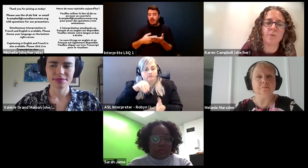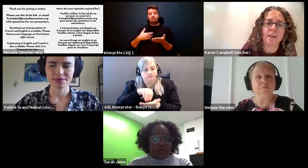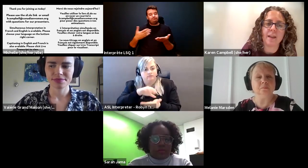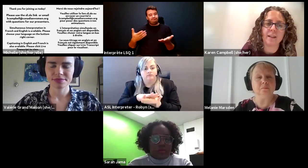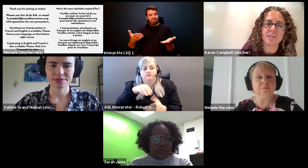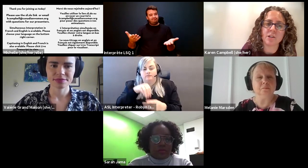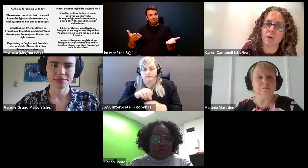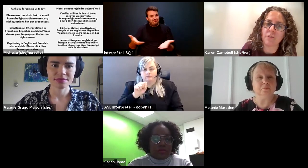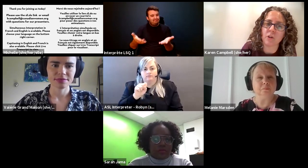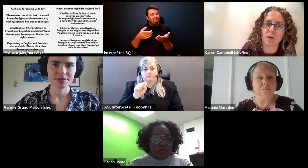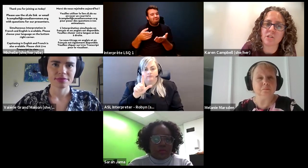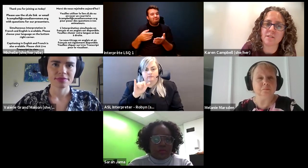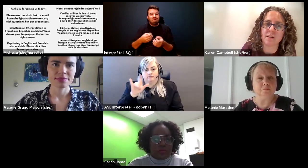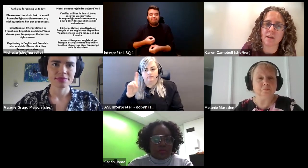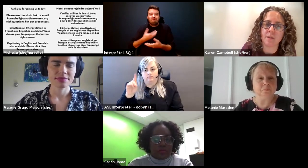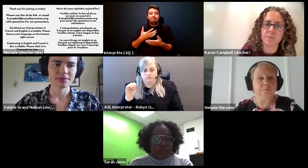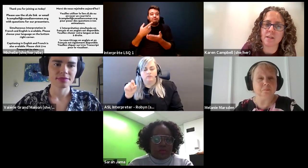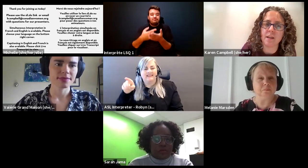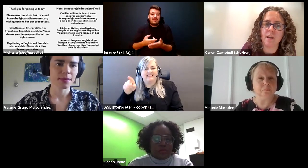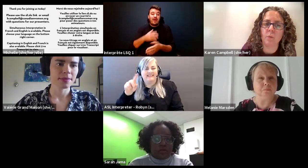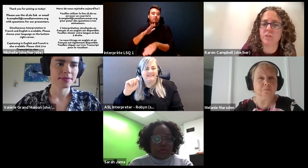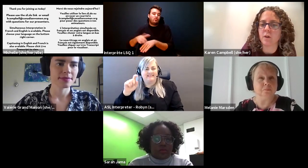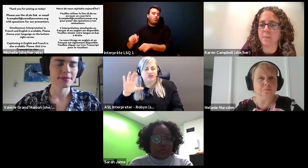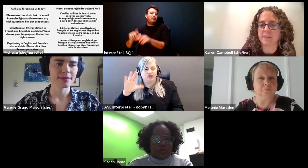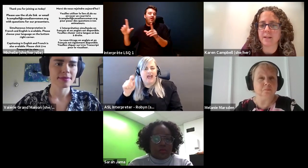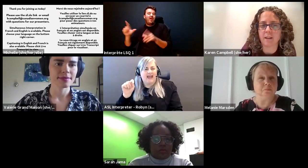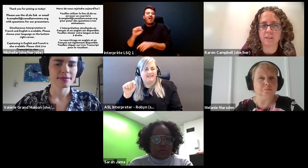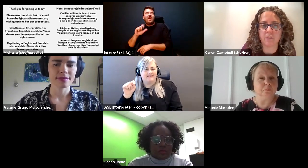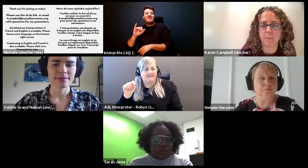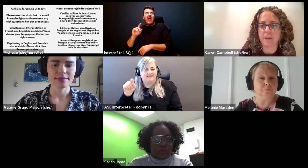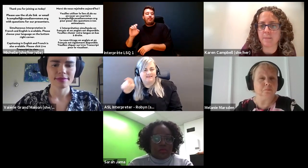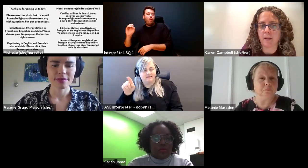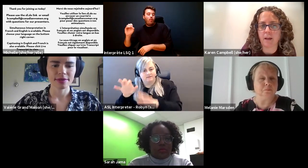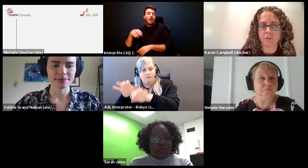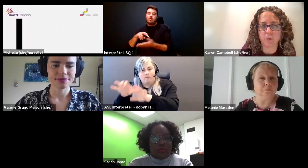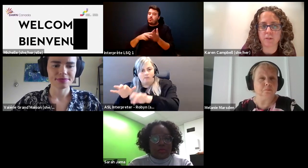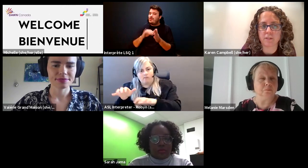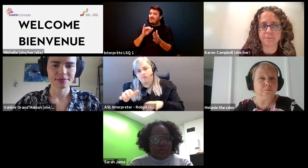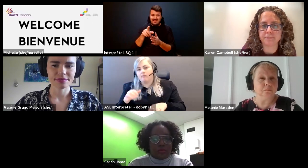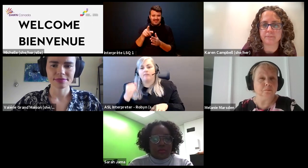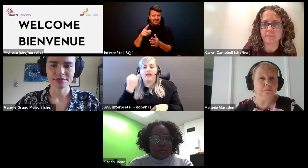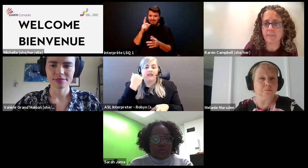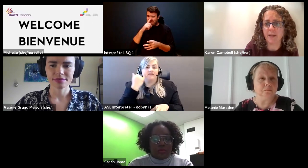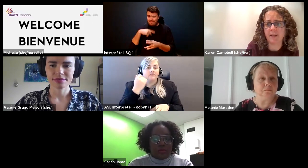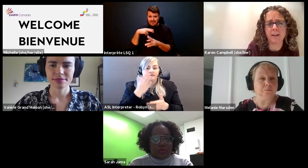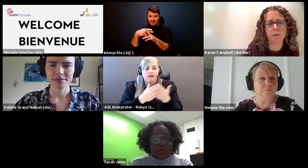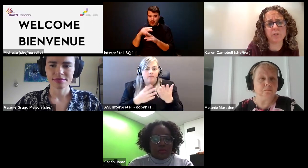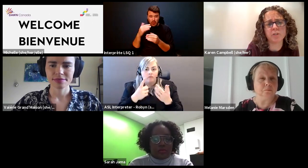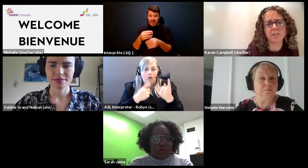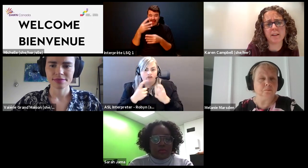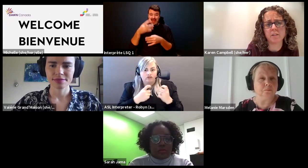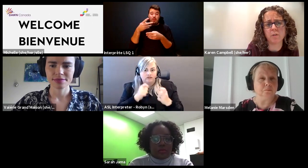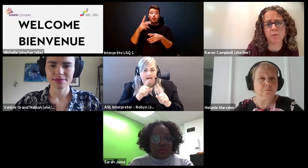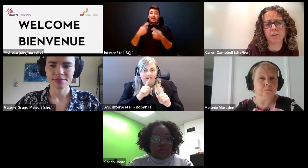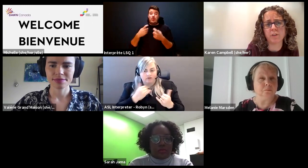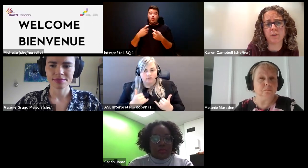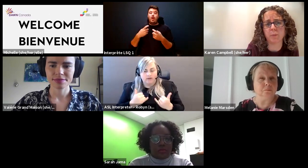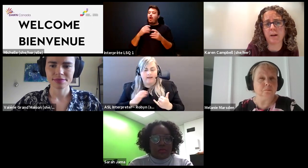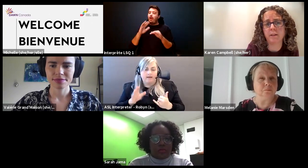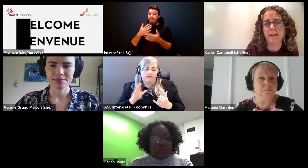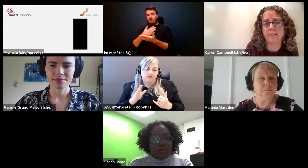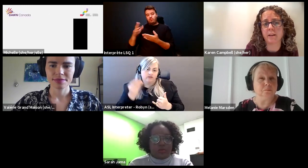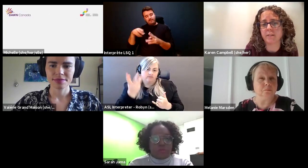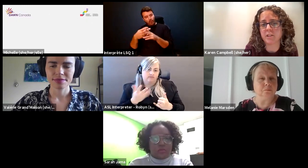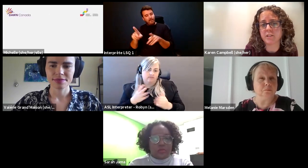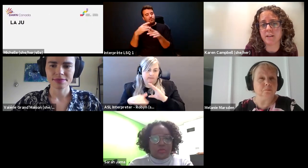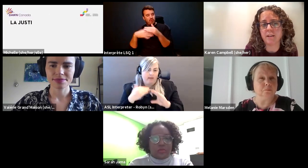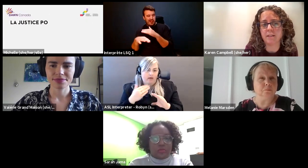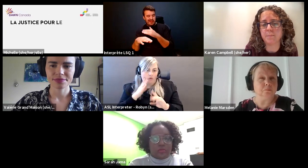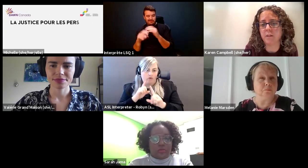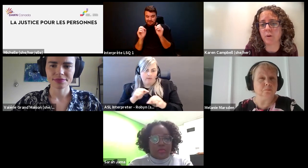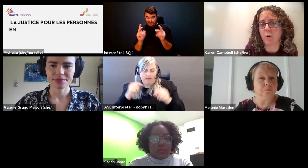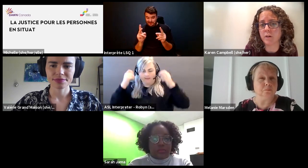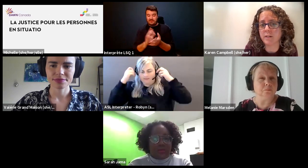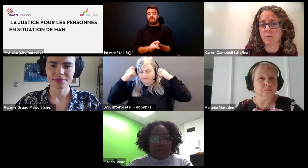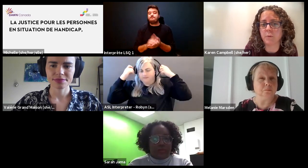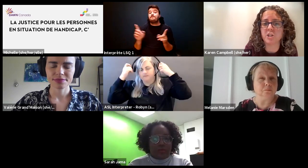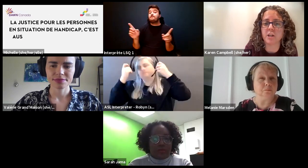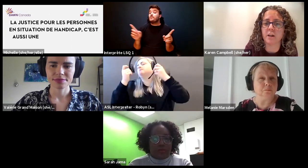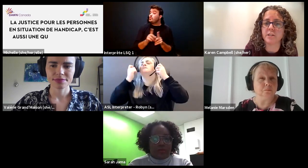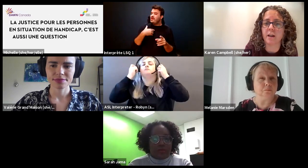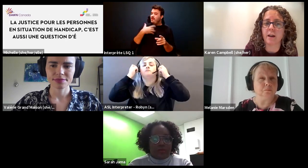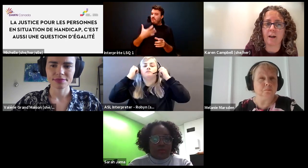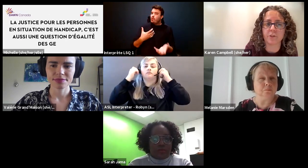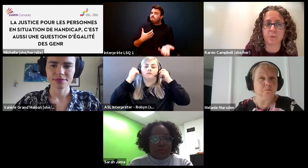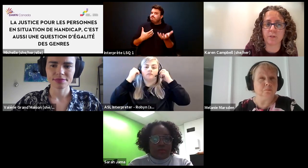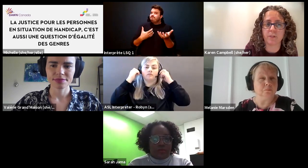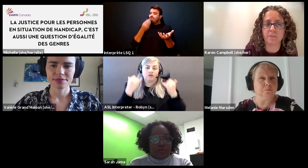Karen Campbell (she/her): If we can't get to all of your questions on time today we'll do our best to answer by email afterwards and i'd also just like to note for you as well that our session today is being recorded and will be shared afterwards.